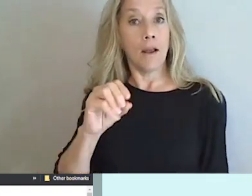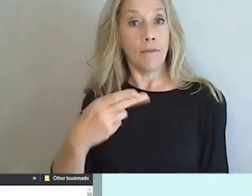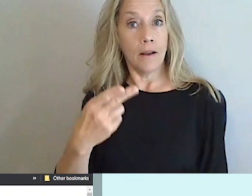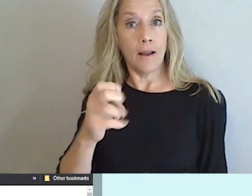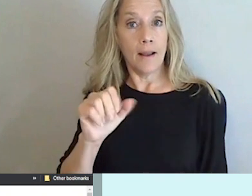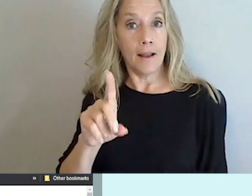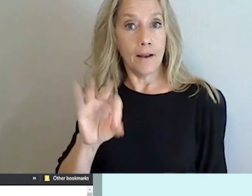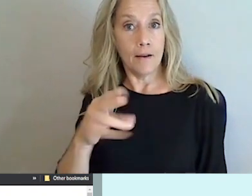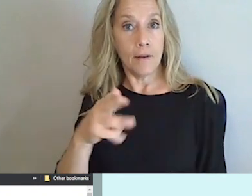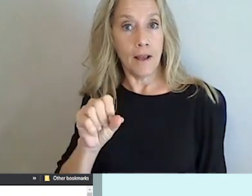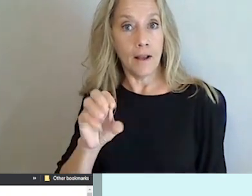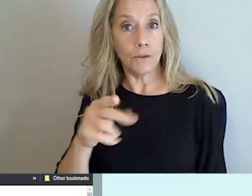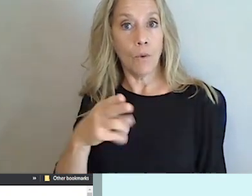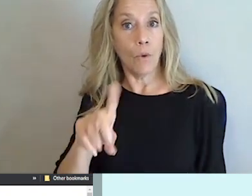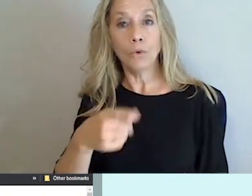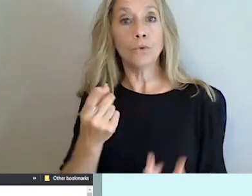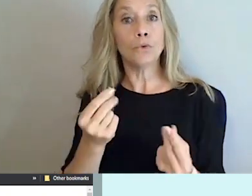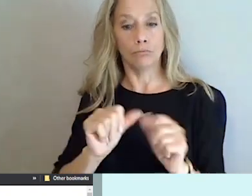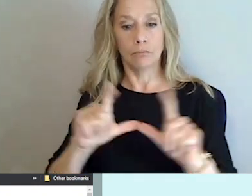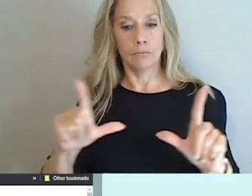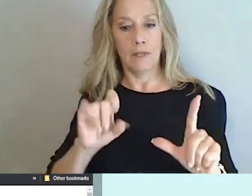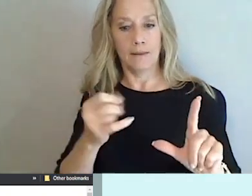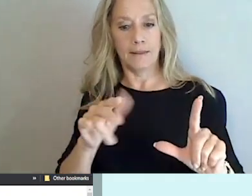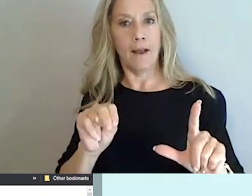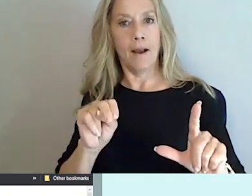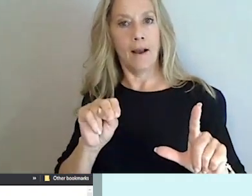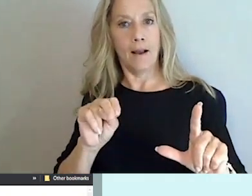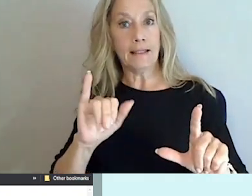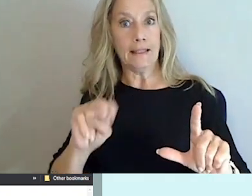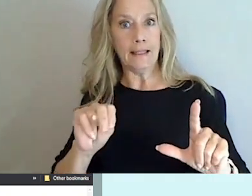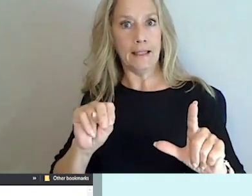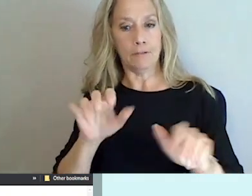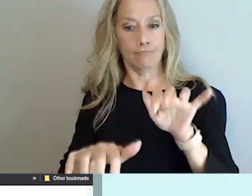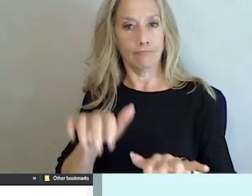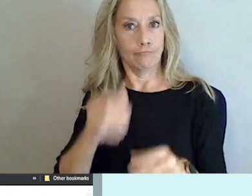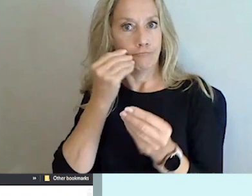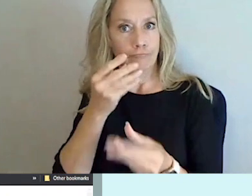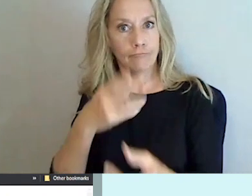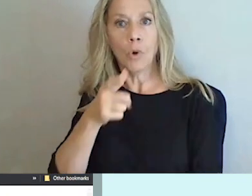simply select Sign In and enter your login information. The head of household is the